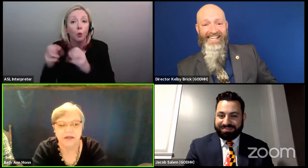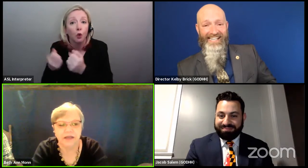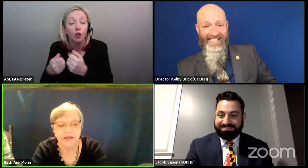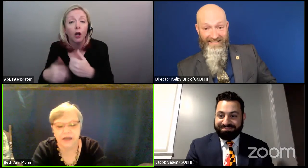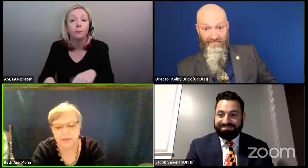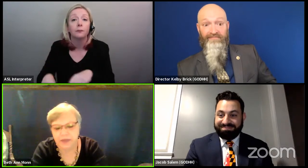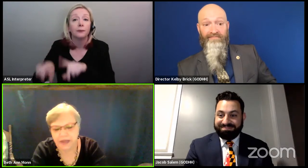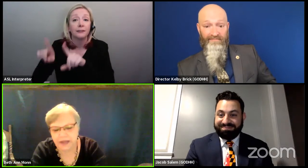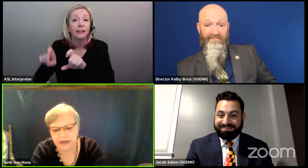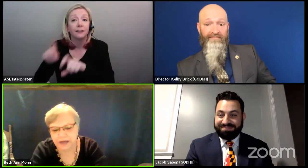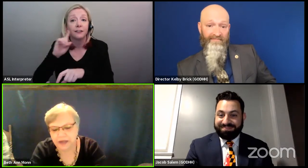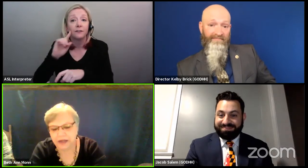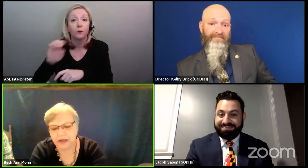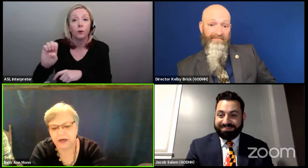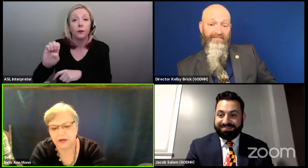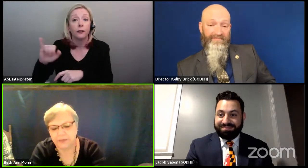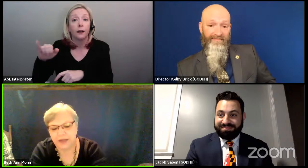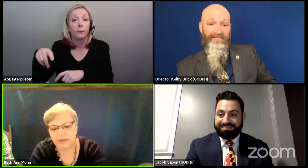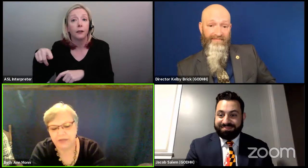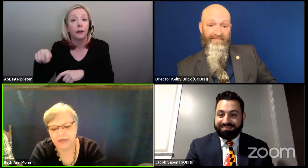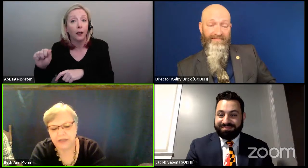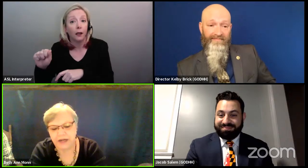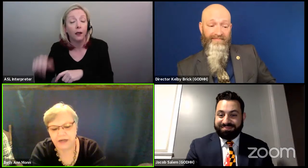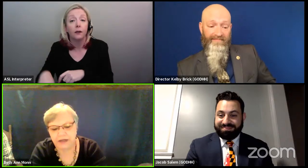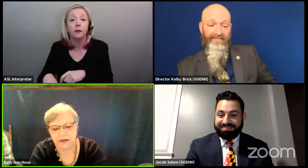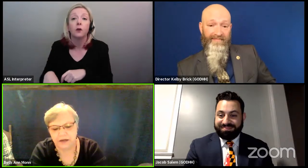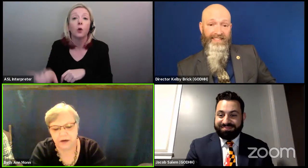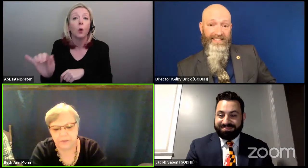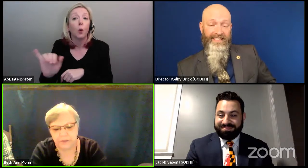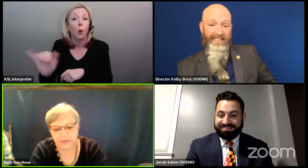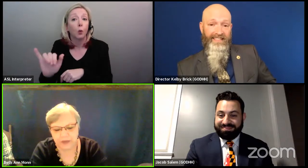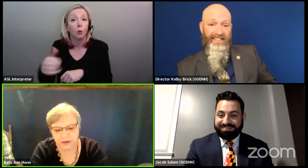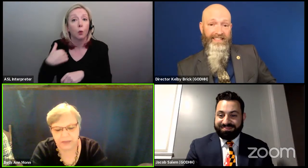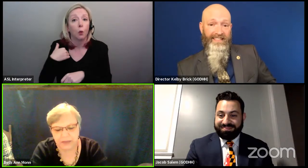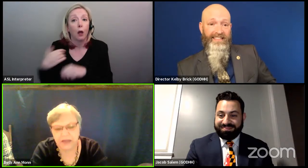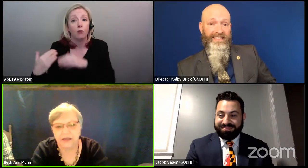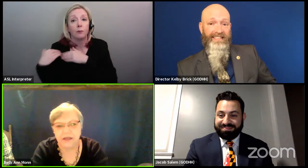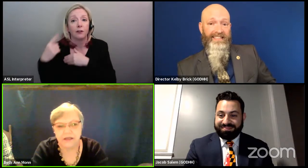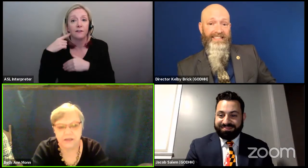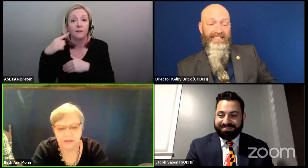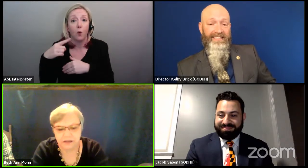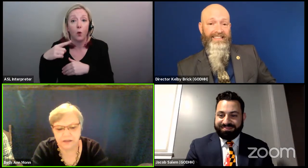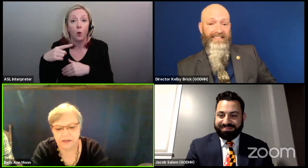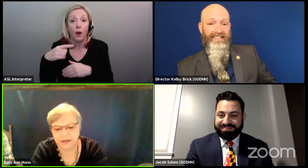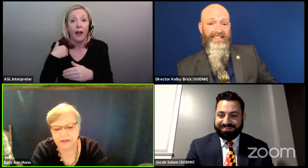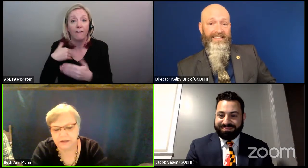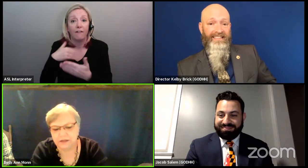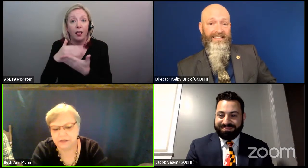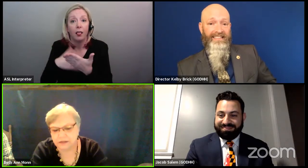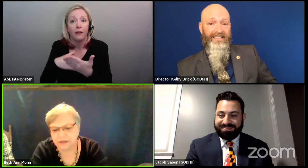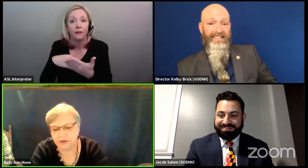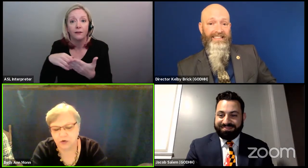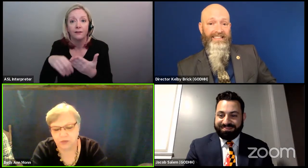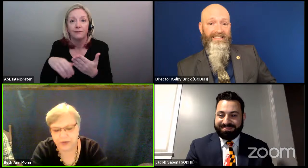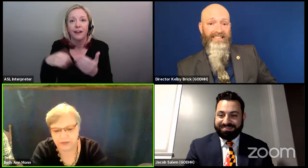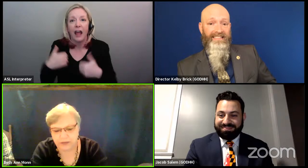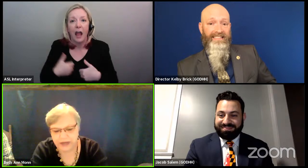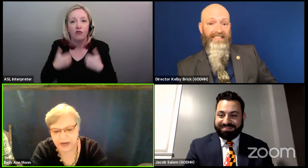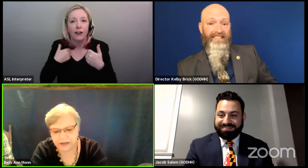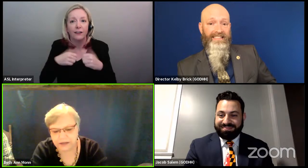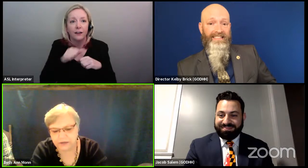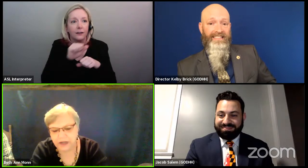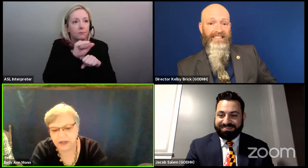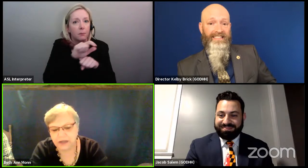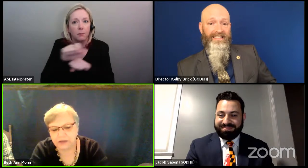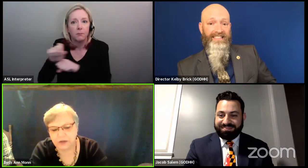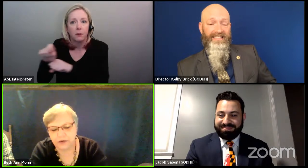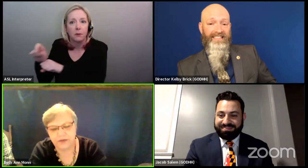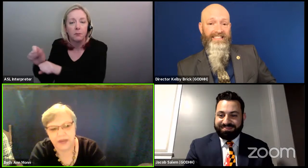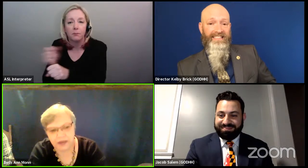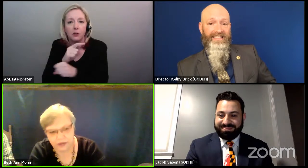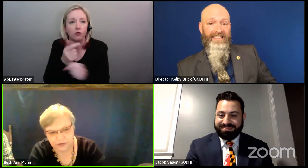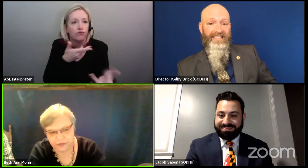the EIPA and maintaining an email list that's incredibly active. So thank you, Director